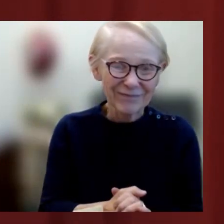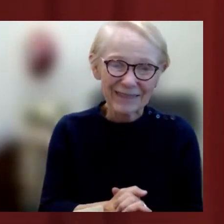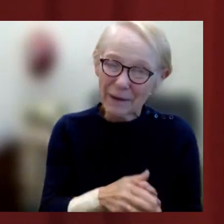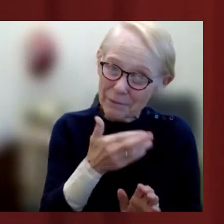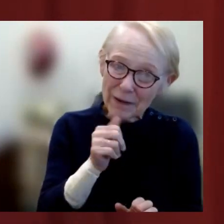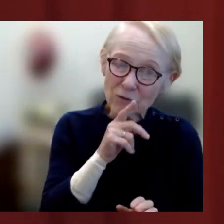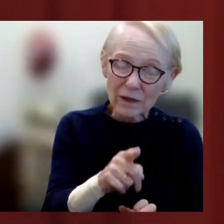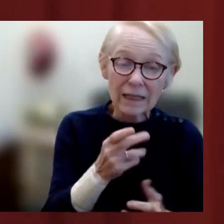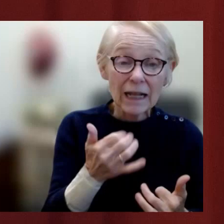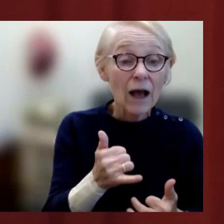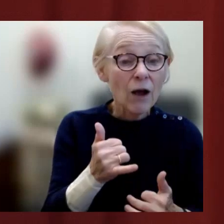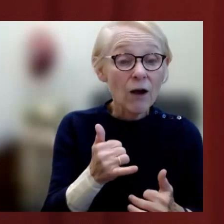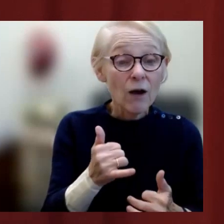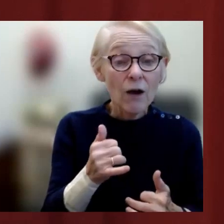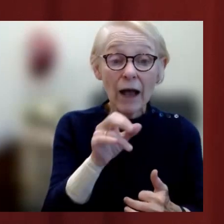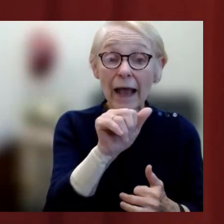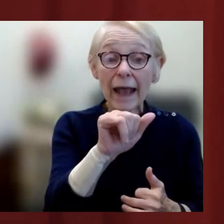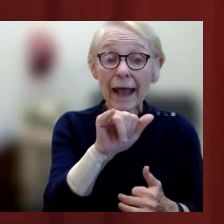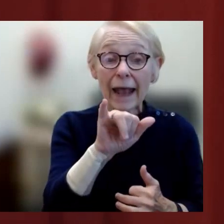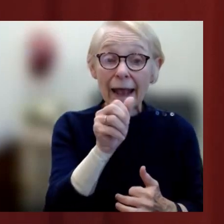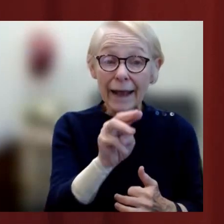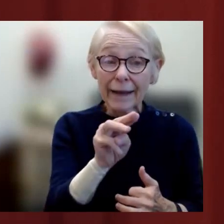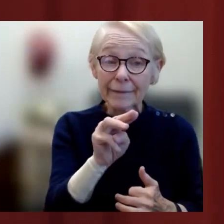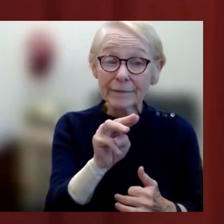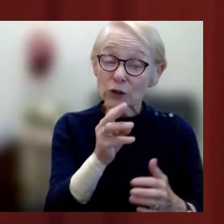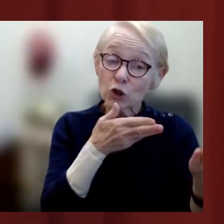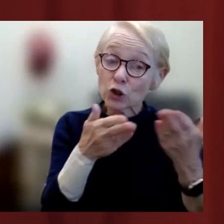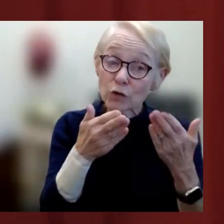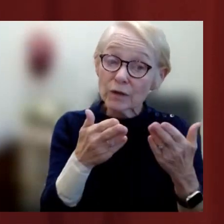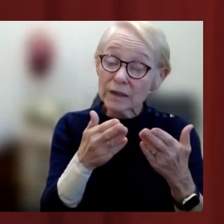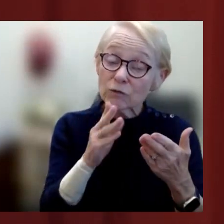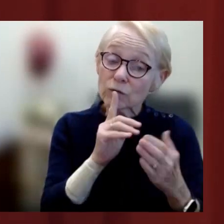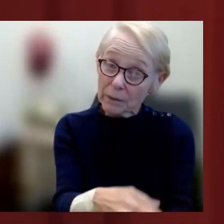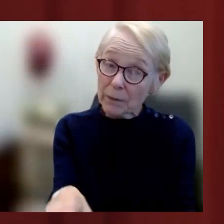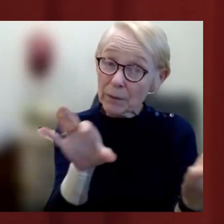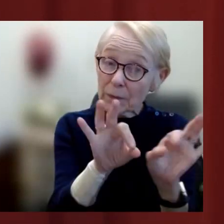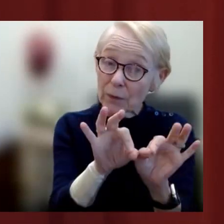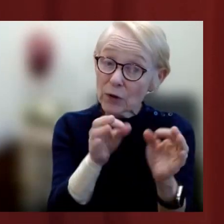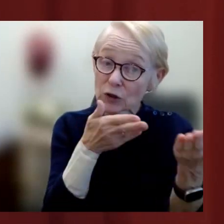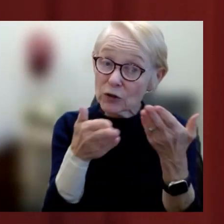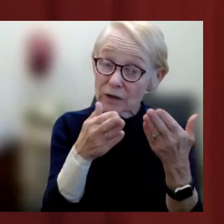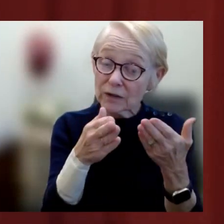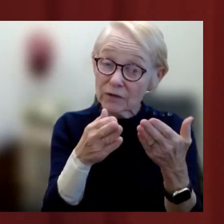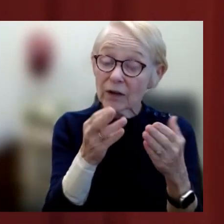so one of Ames core services along with many other centers for Independent Living that they